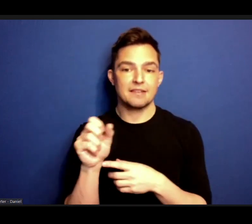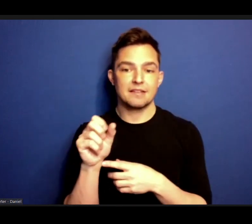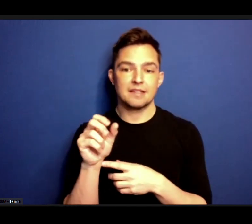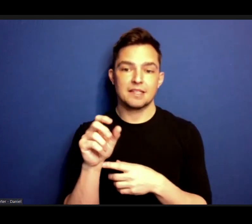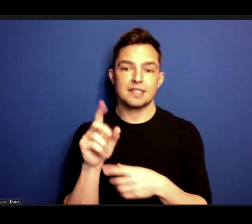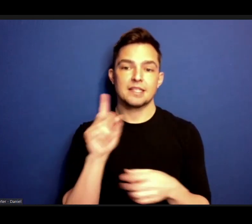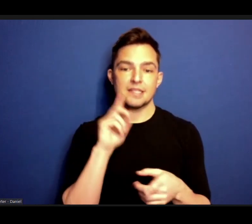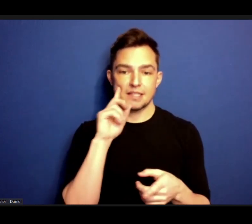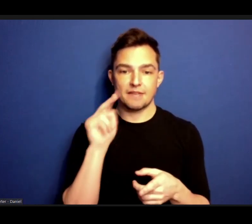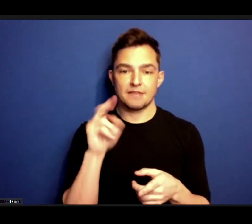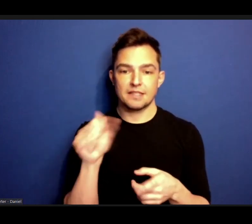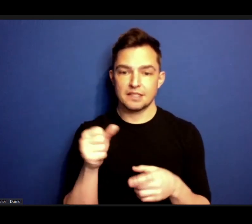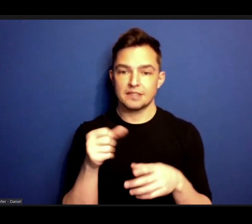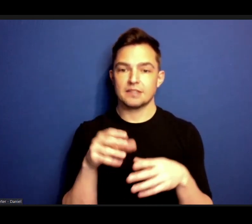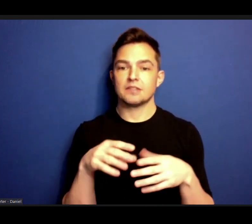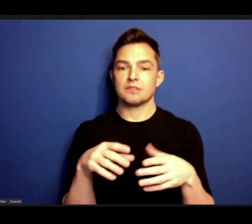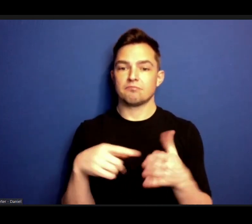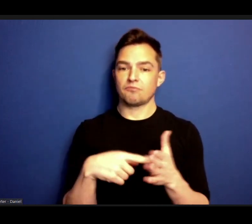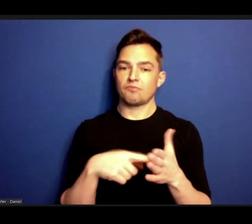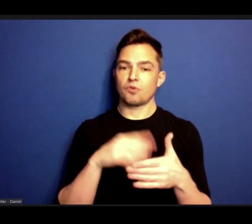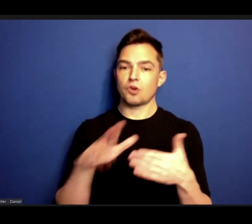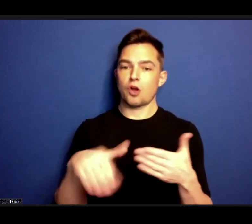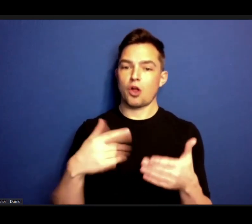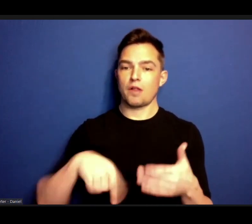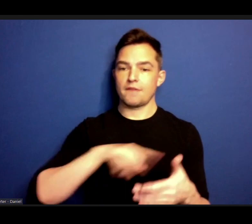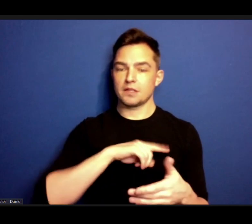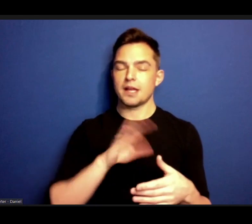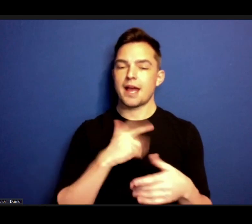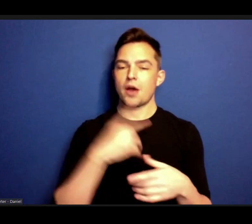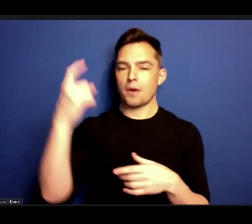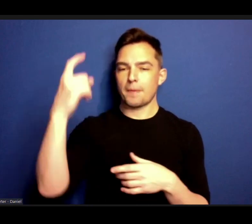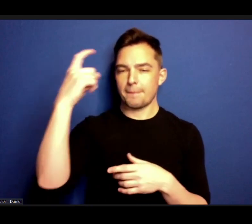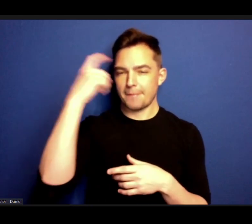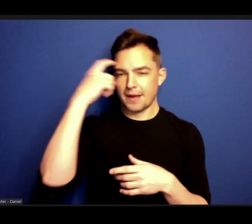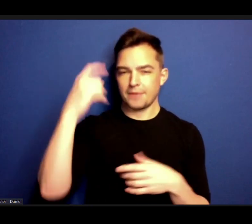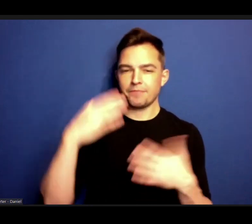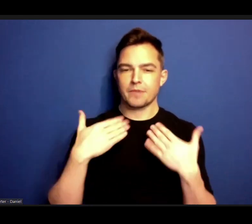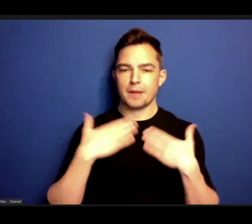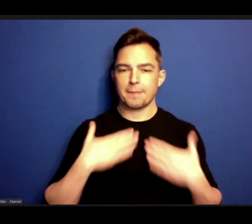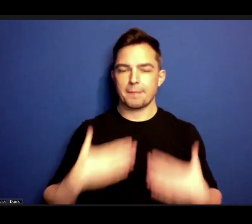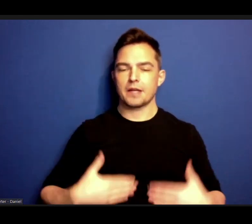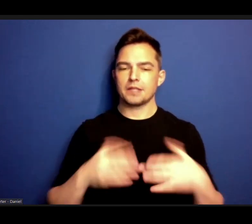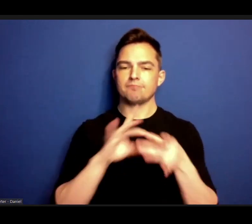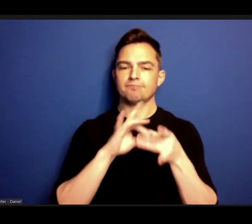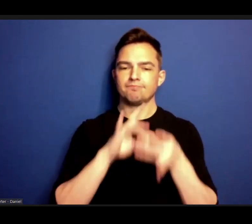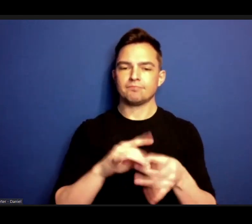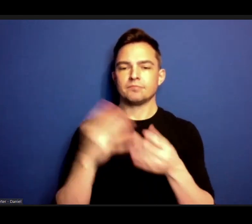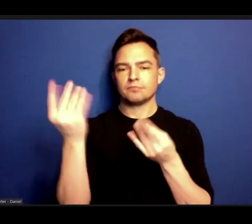Together, we bring our bodies and our minds to critically reflect on the impact of surveillance,